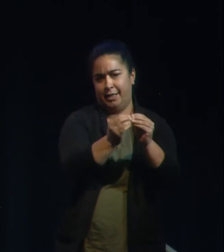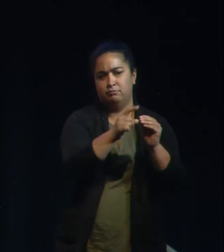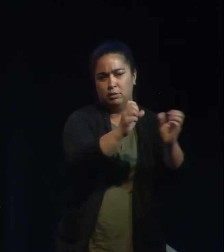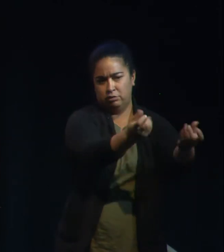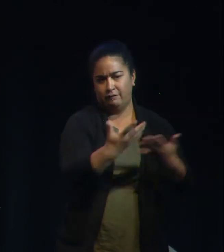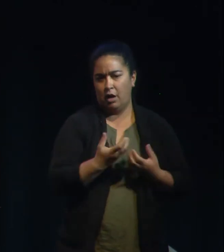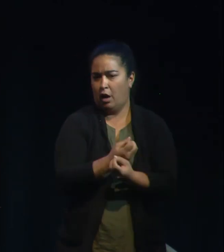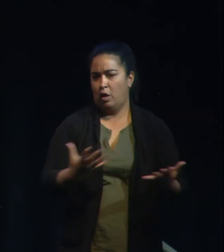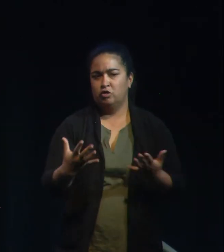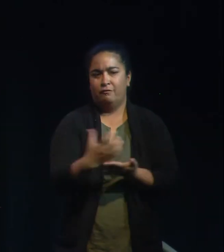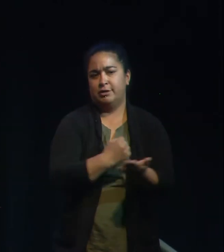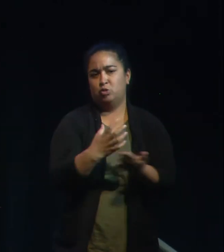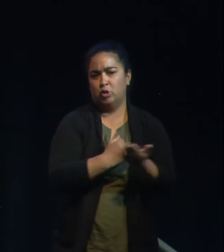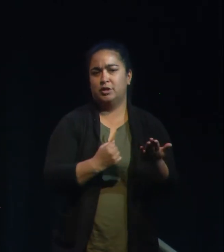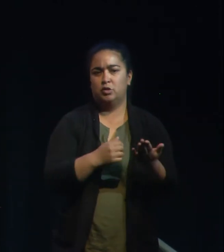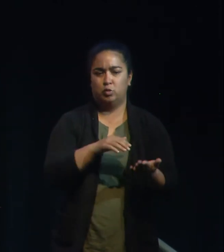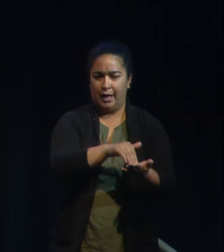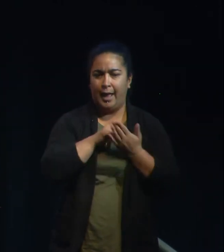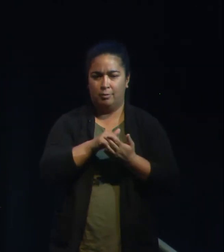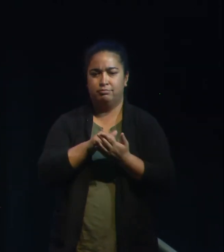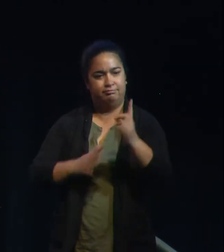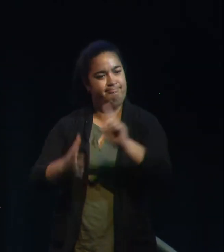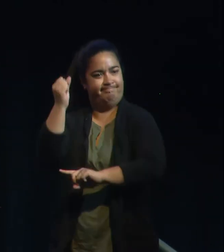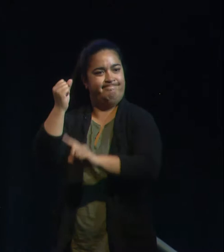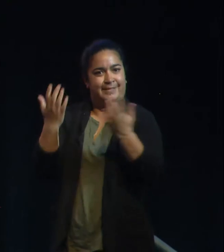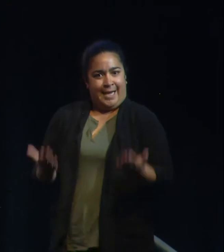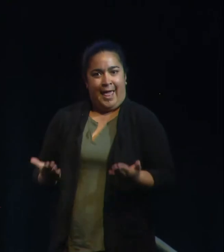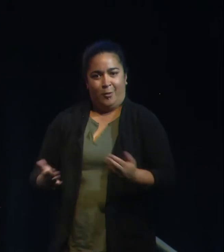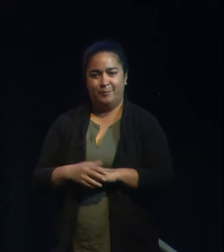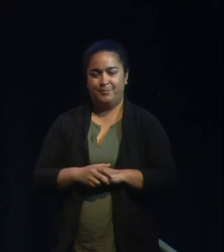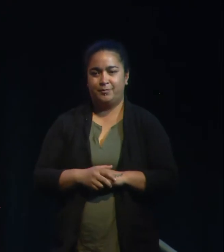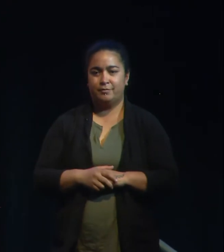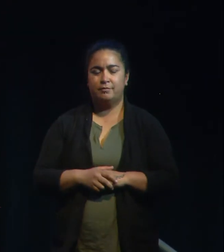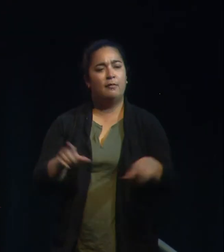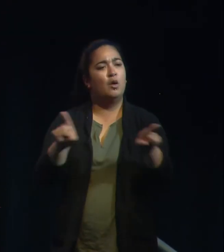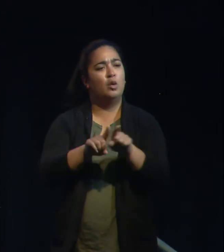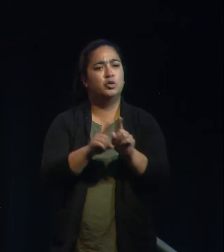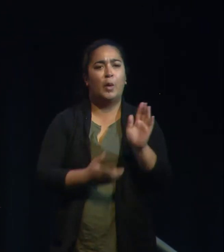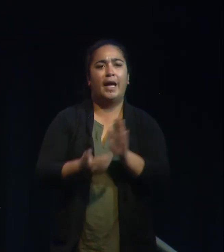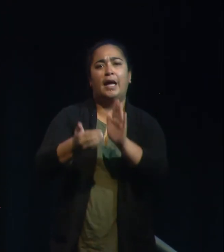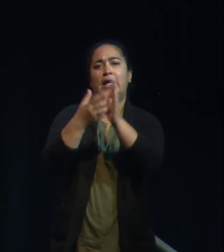which have supported us to get to where we are now. We also developed some kawa, or how